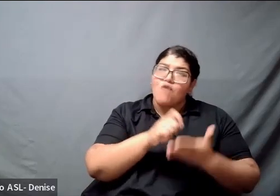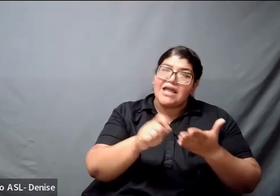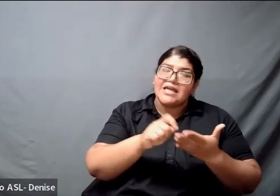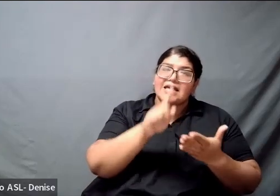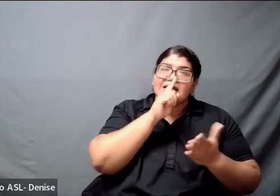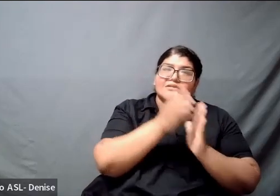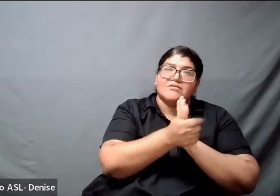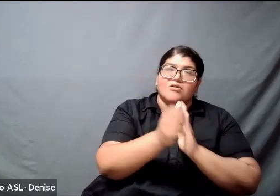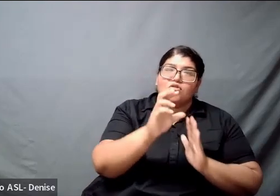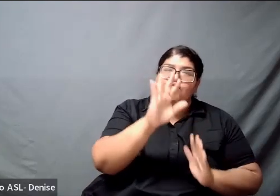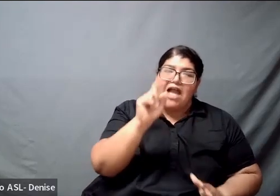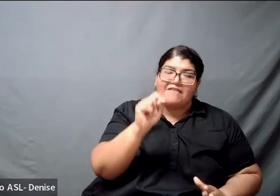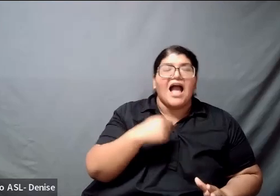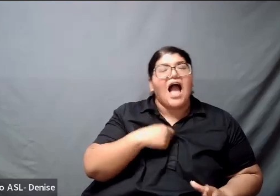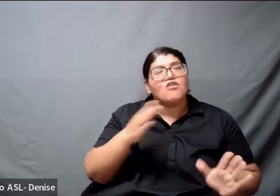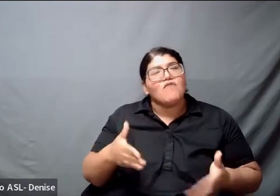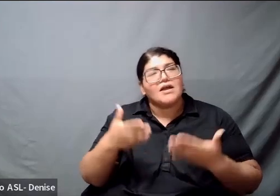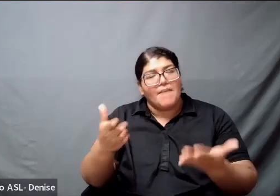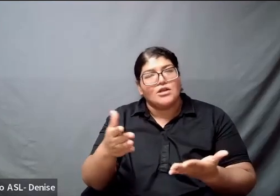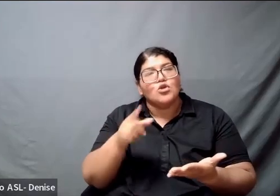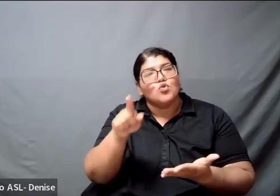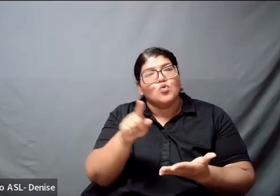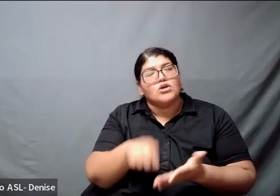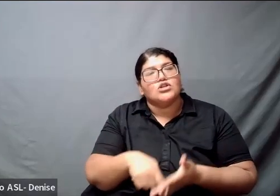And I would recommend that someone learn how to build a bird house before they